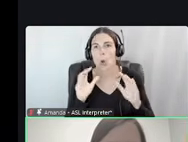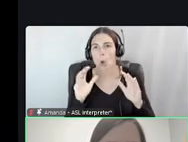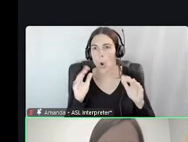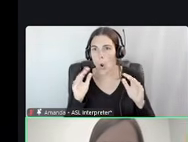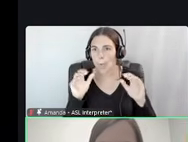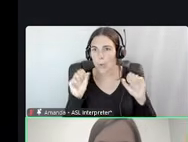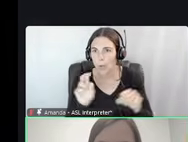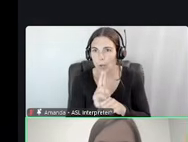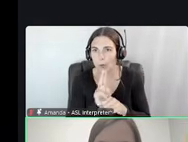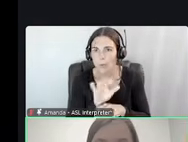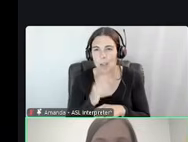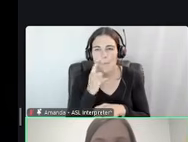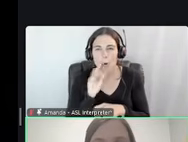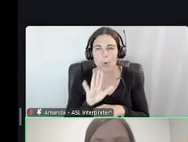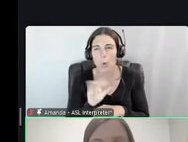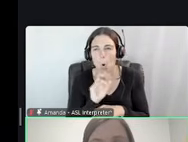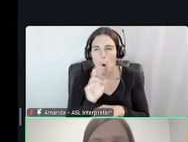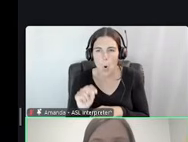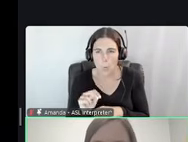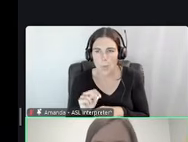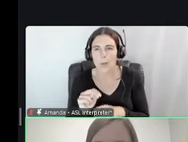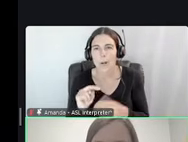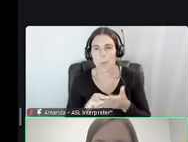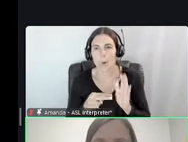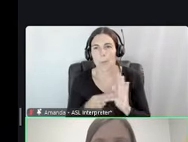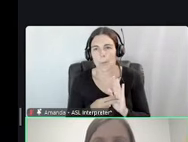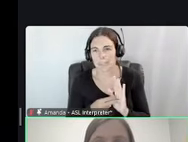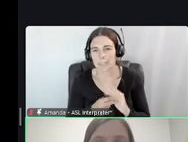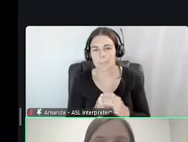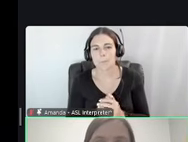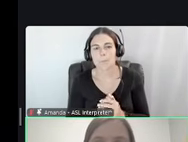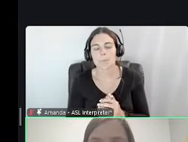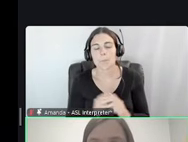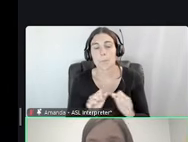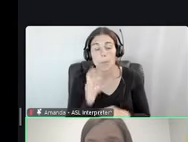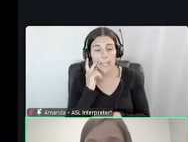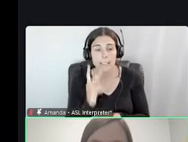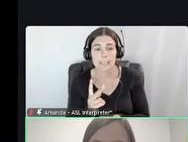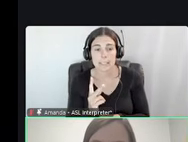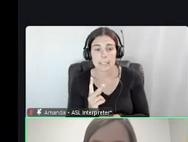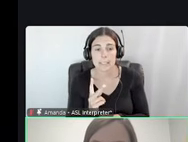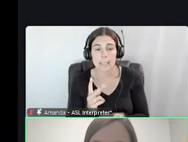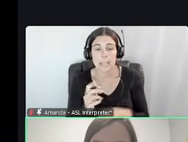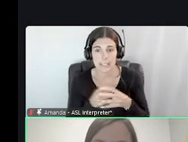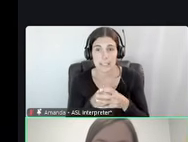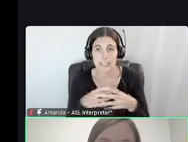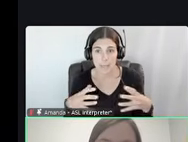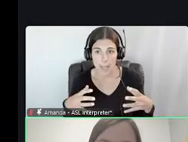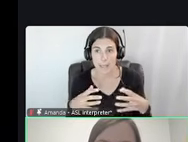it for your own uh for your own purposes. But you can see this is expanded primary care and chronic